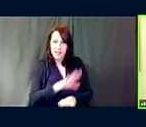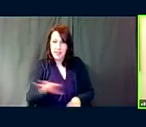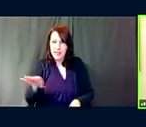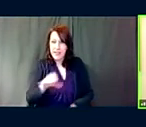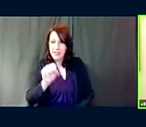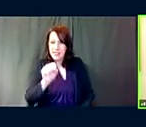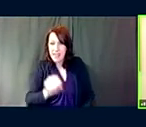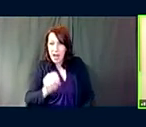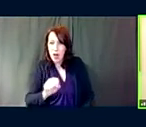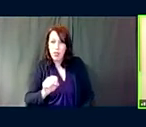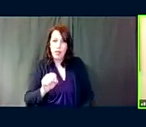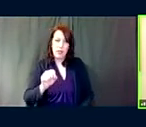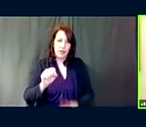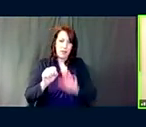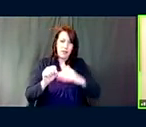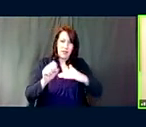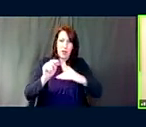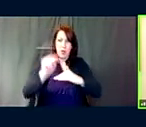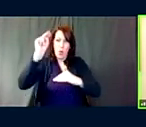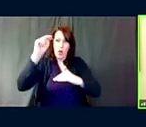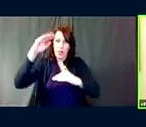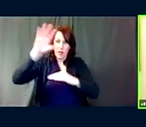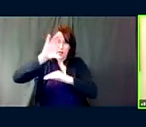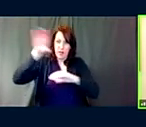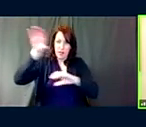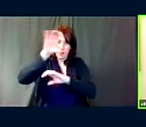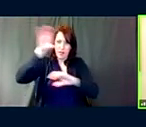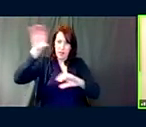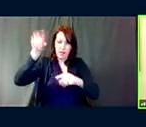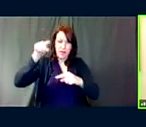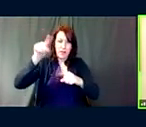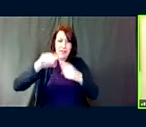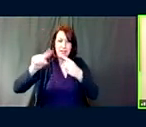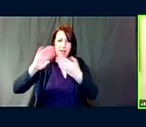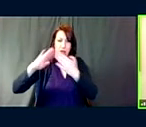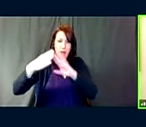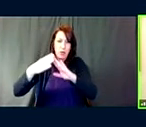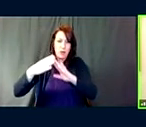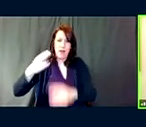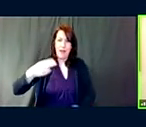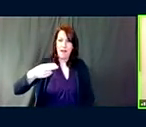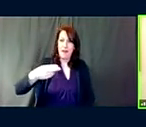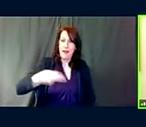PROPORTION OF EUROPEAN ANCESTRY. THE SOUTH COMPARED TO THE NORTH, THE NORTHERN STATES, THOSE COMMUNITIES, THOSE CITIES HAVE A